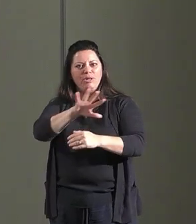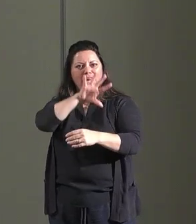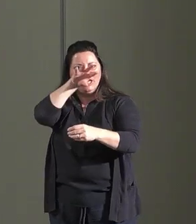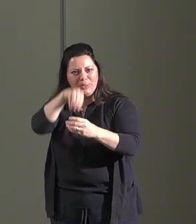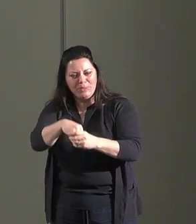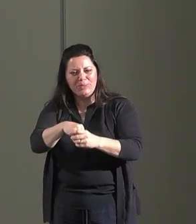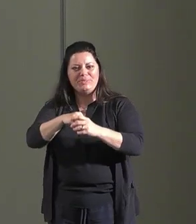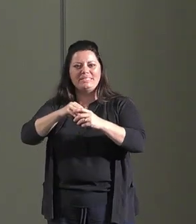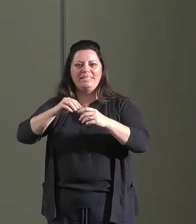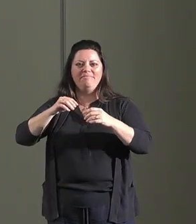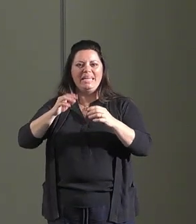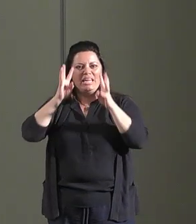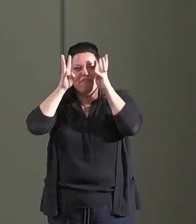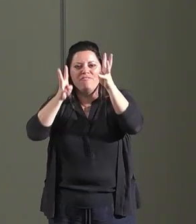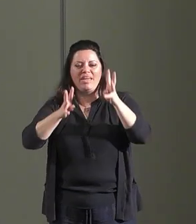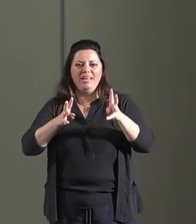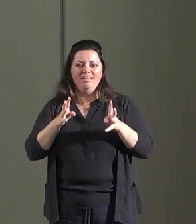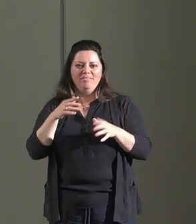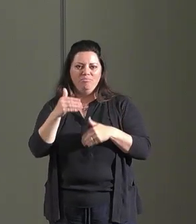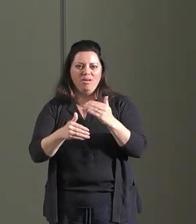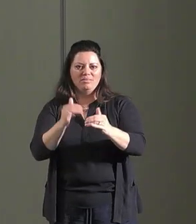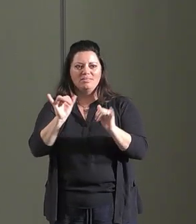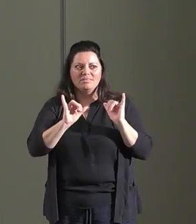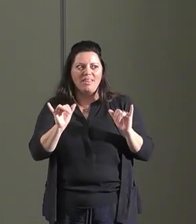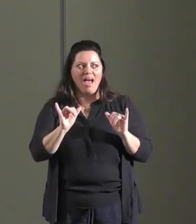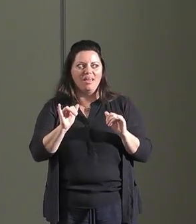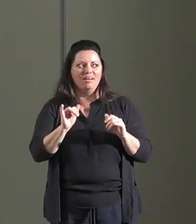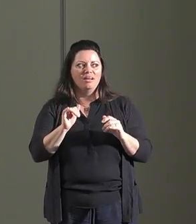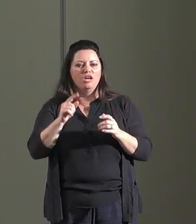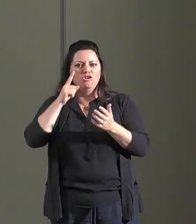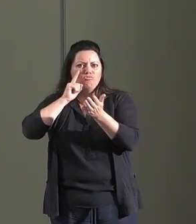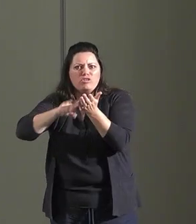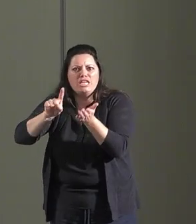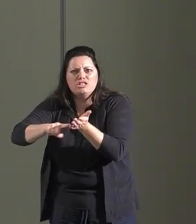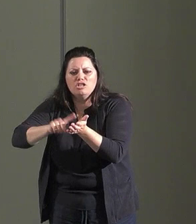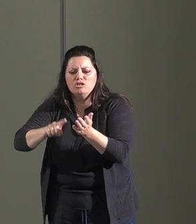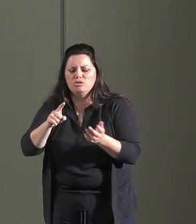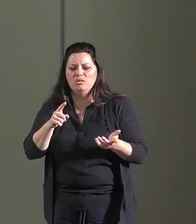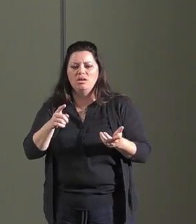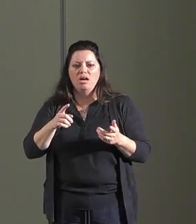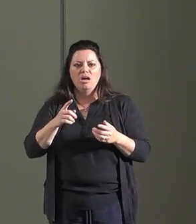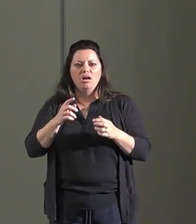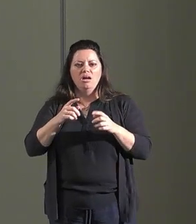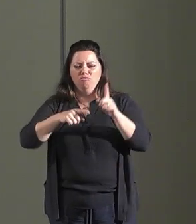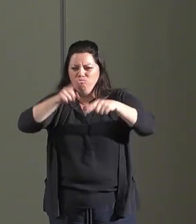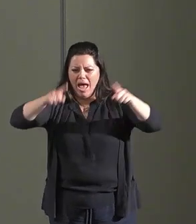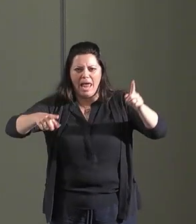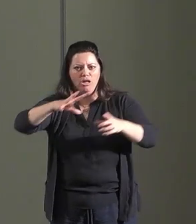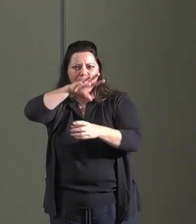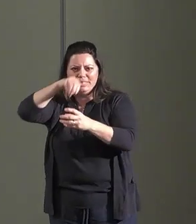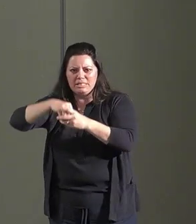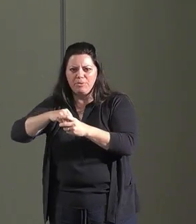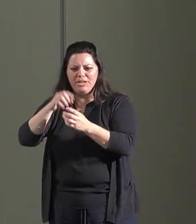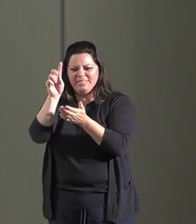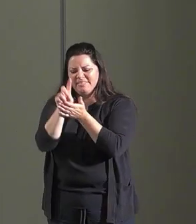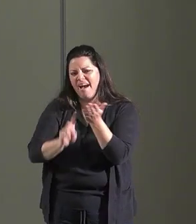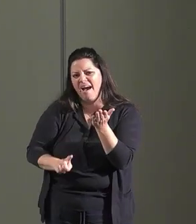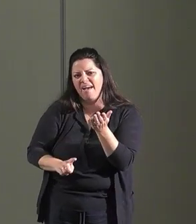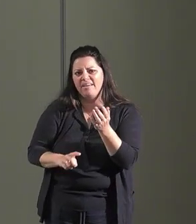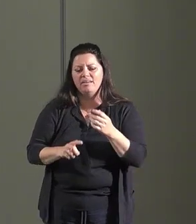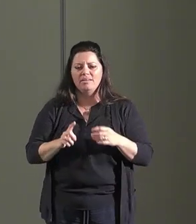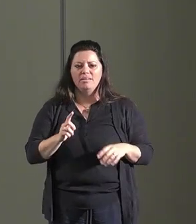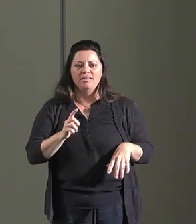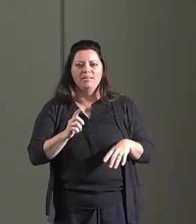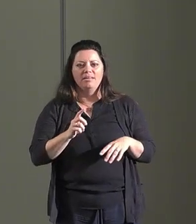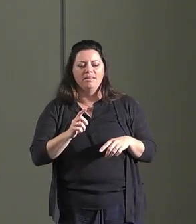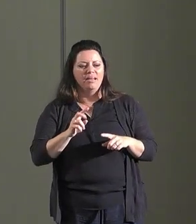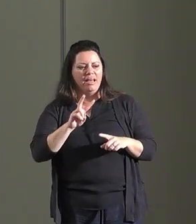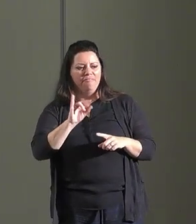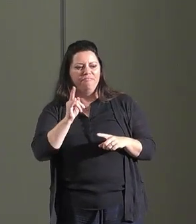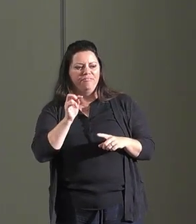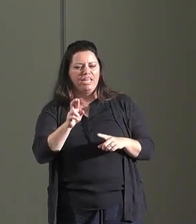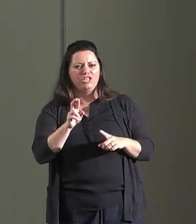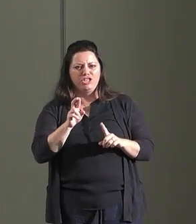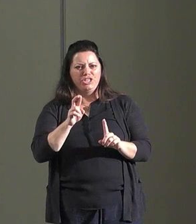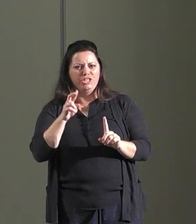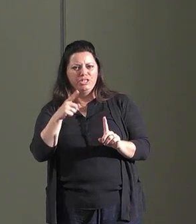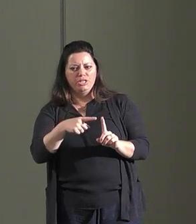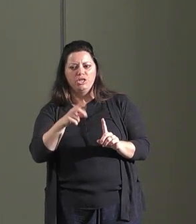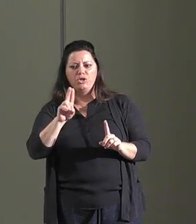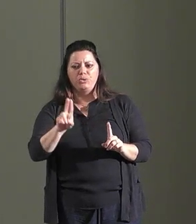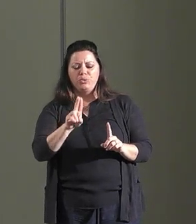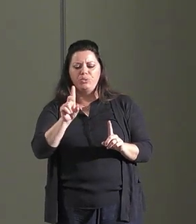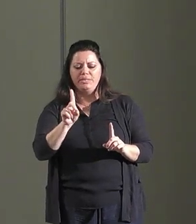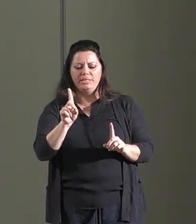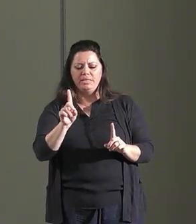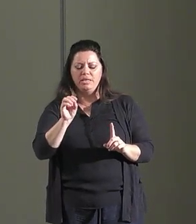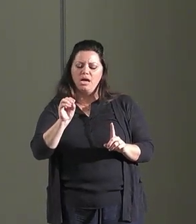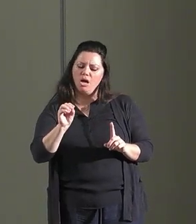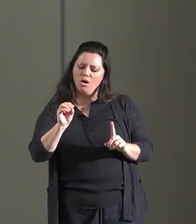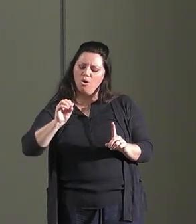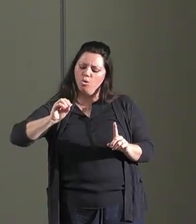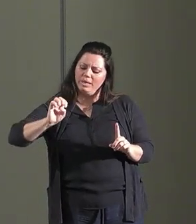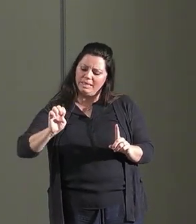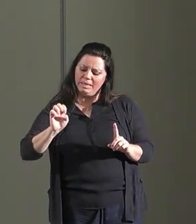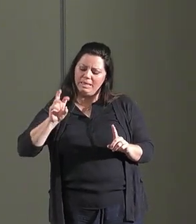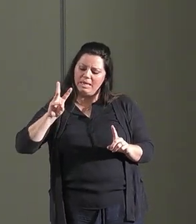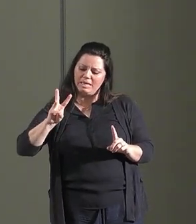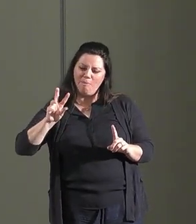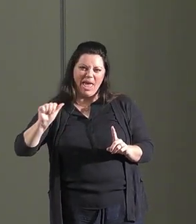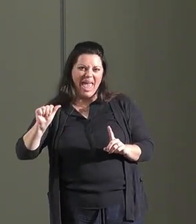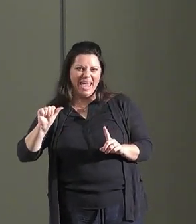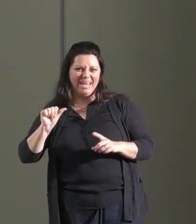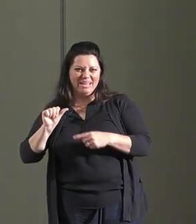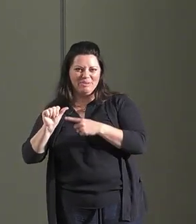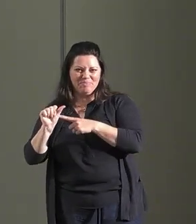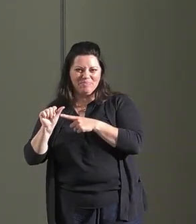practices like radical participatory research. Radical participatory design. Victor Udoewa writes